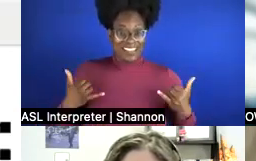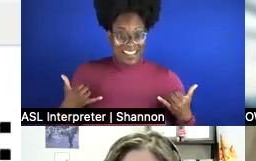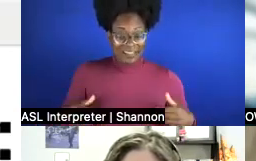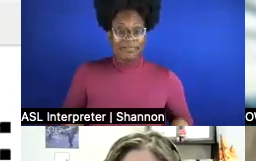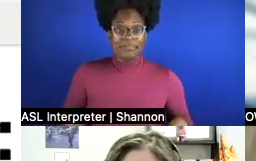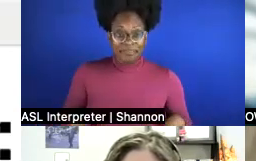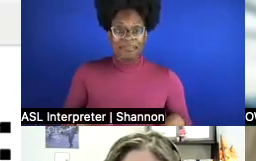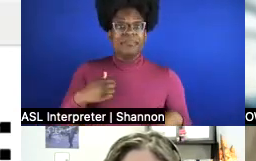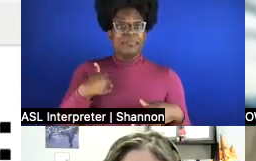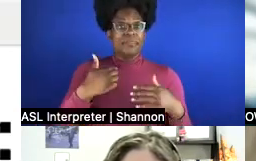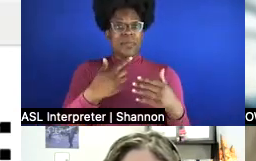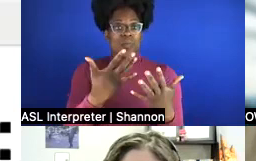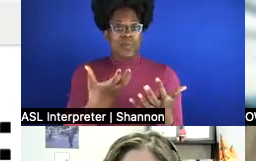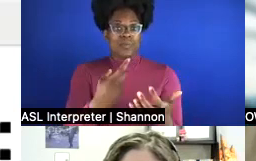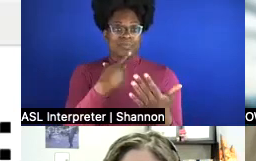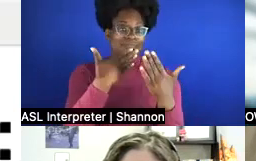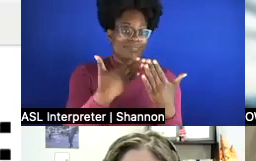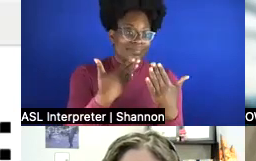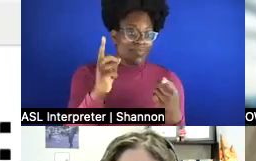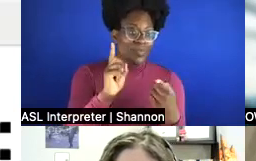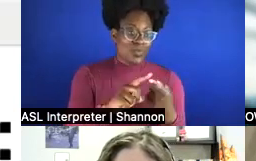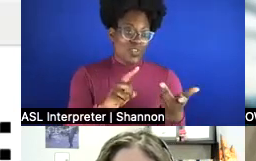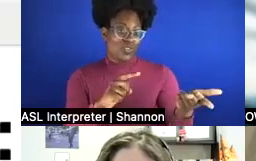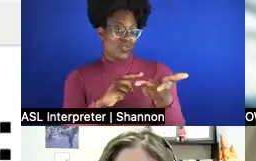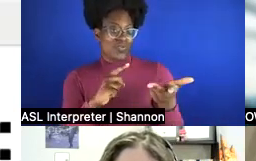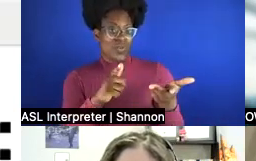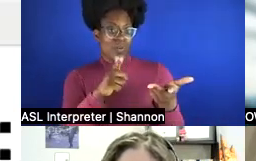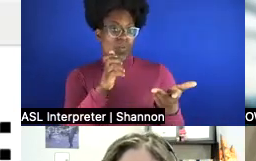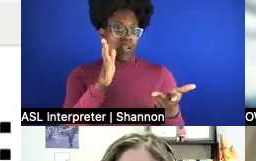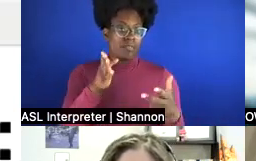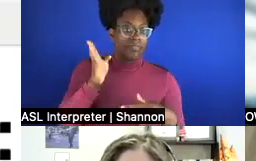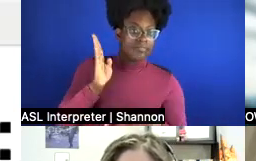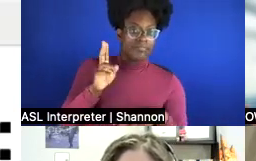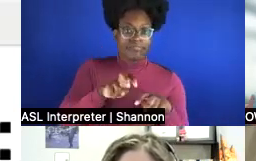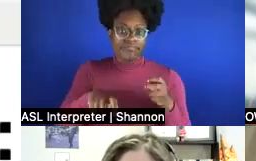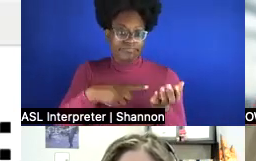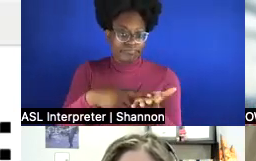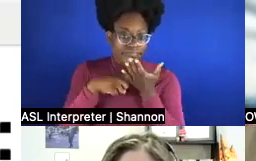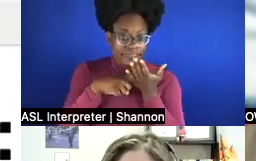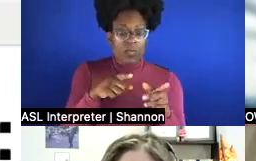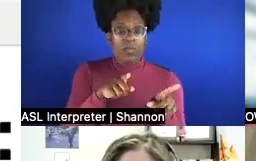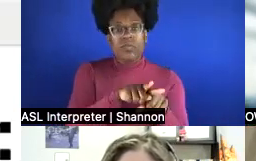interpreters for Morr Interpreting, LLC. If at any point during the presentation today,